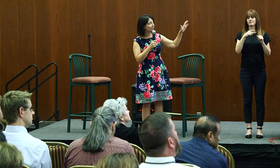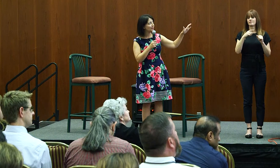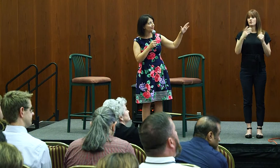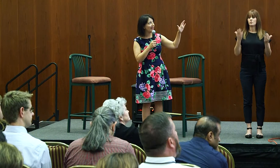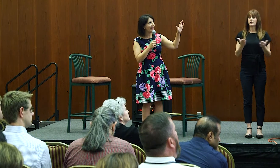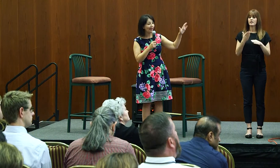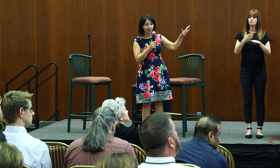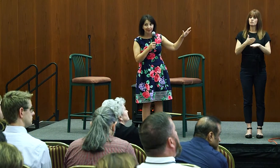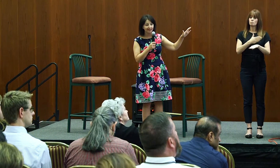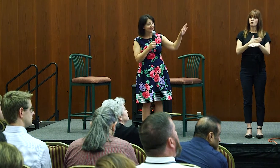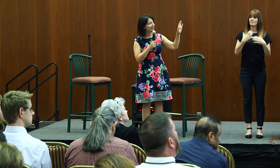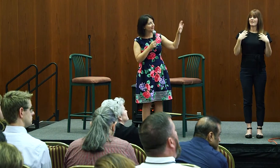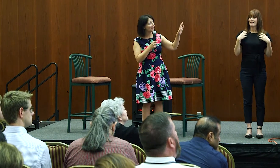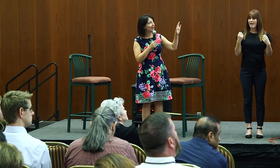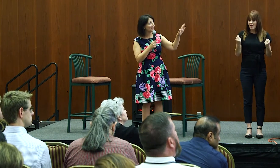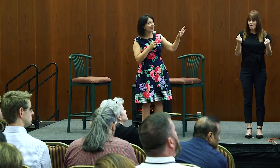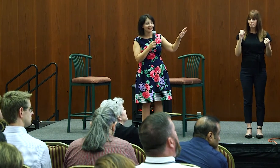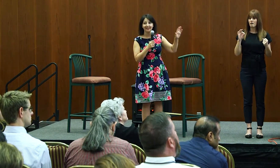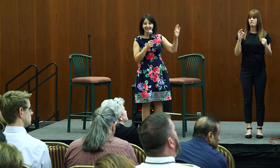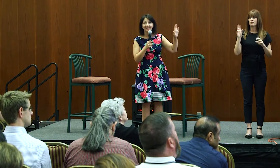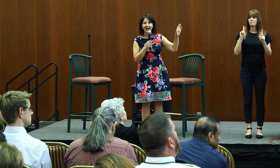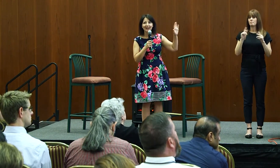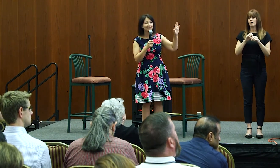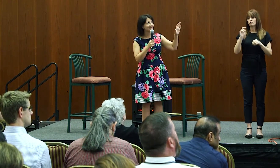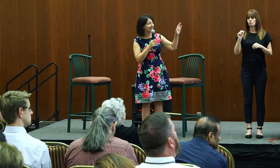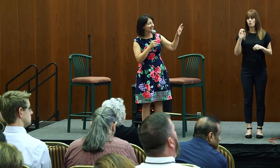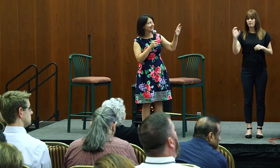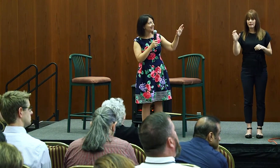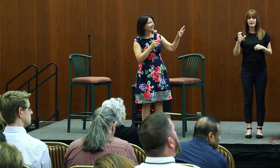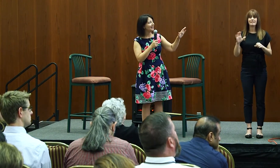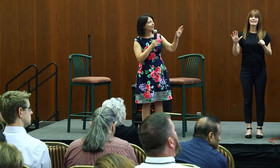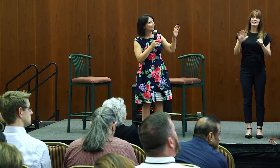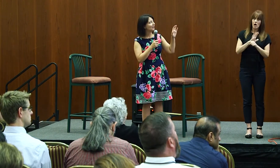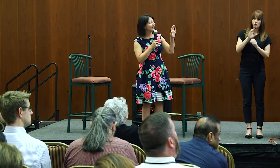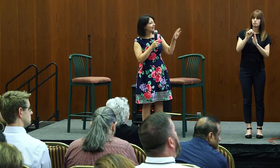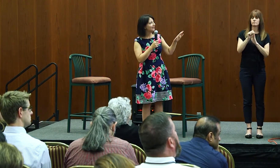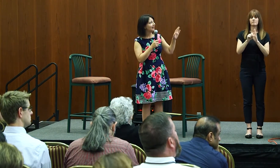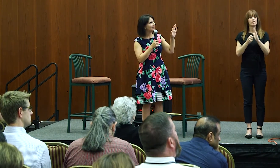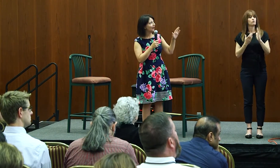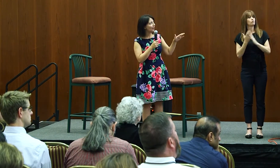improve the health of North Carolina; the entire state; through innovative whole